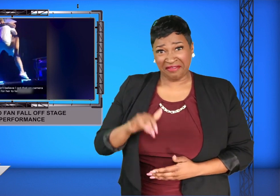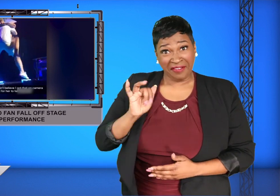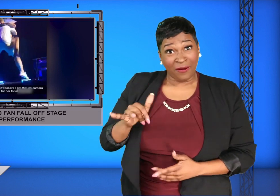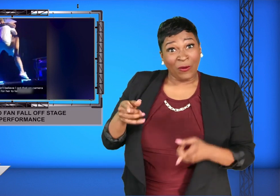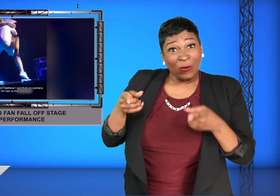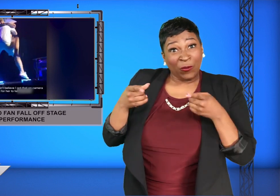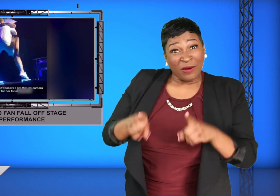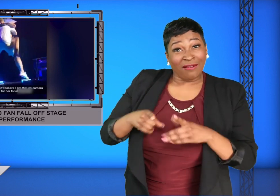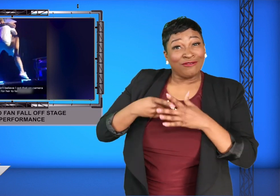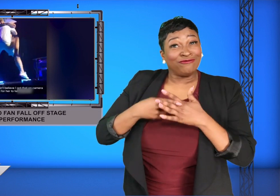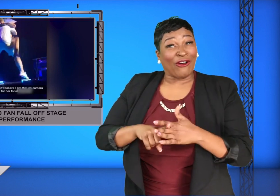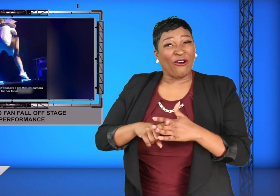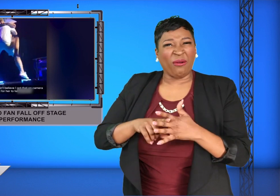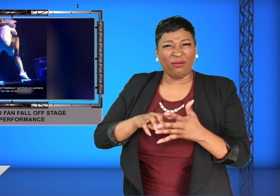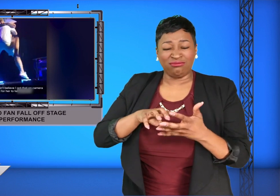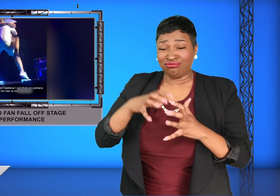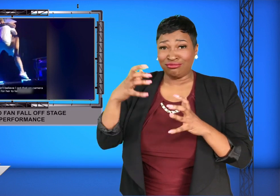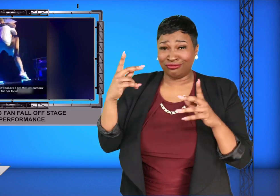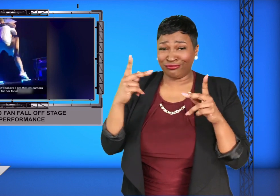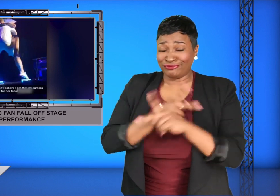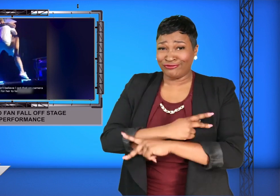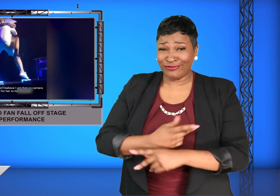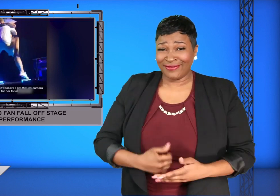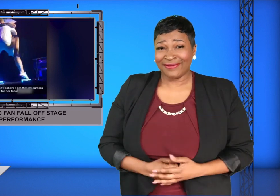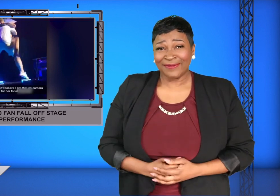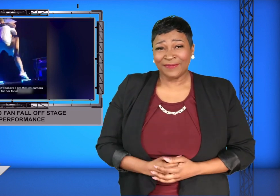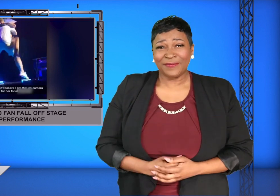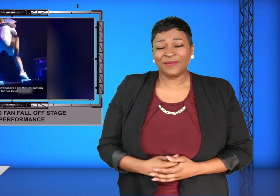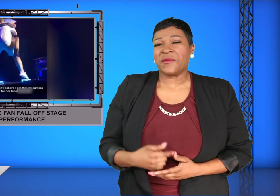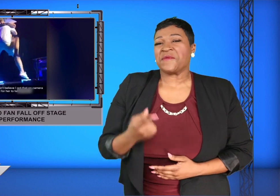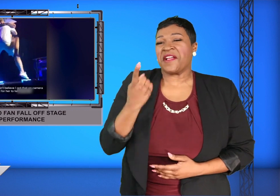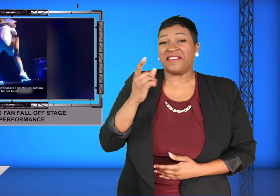That's when things took a turn for the worst.